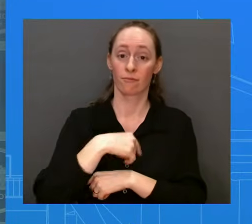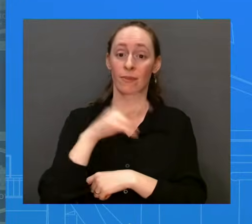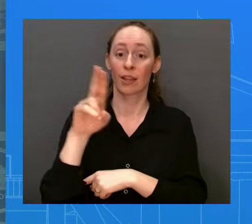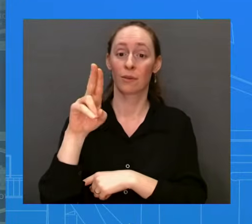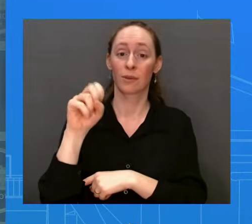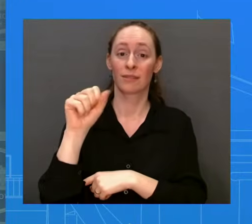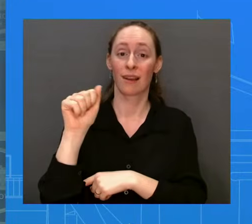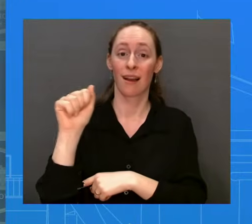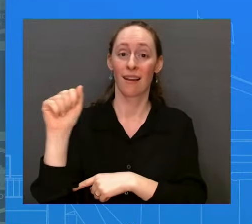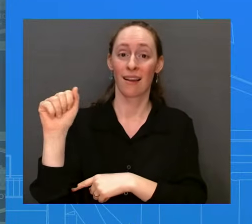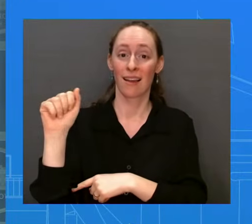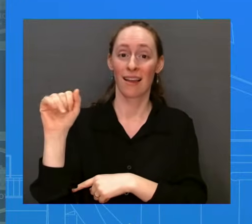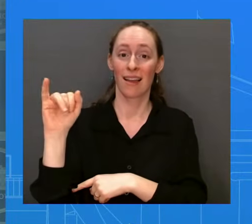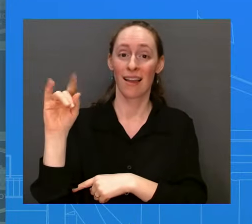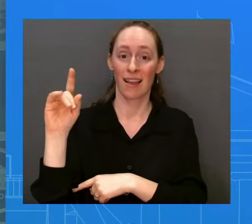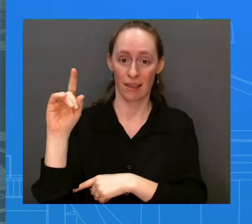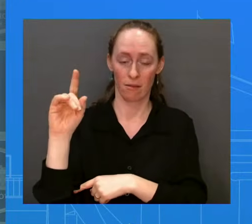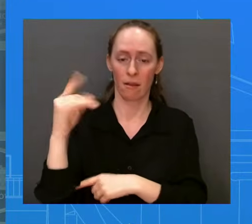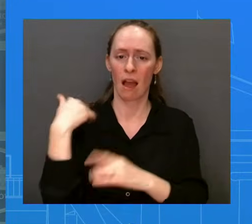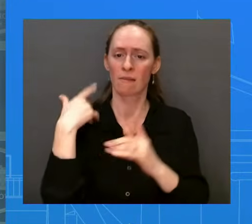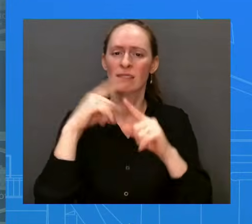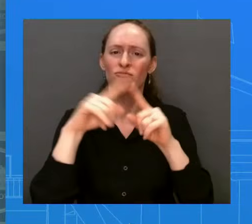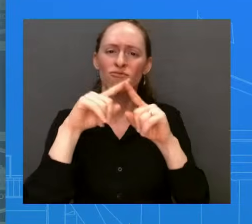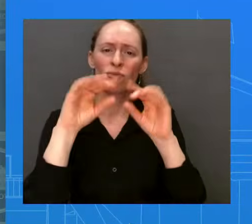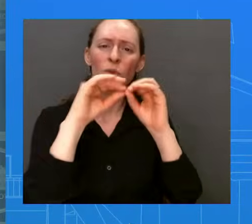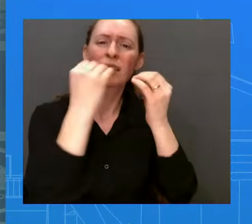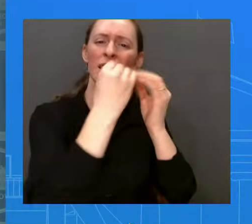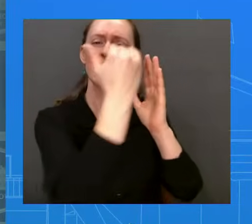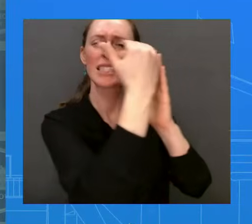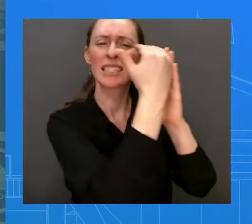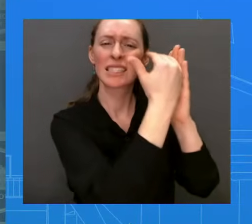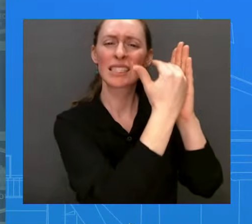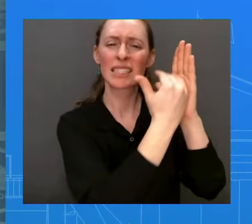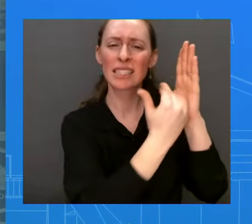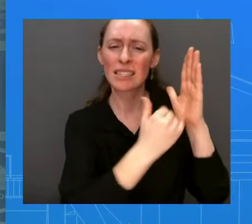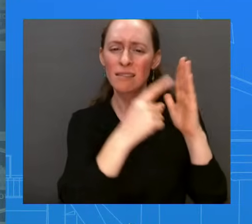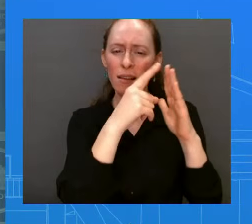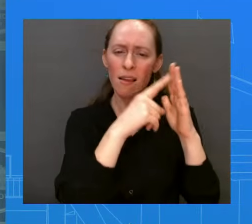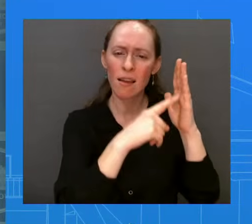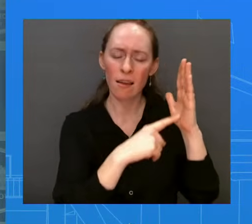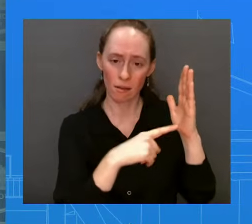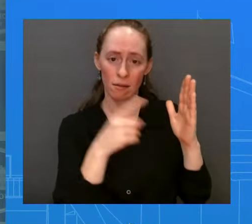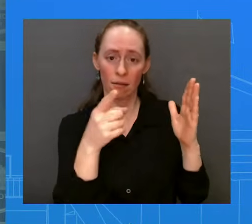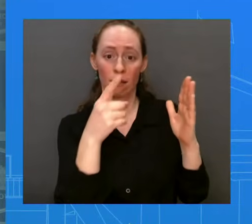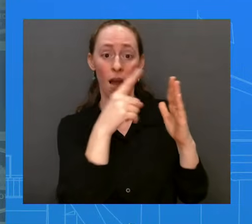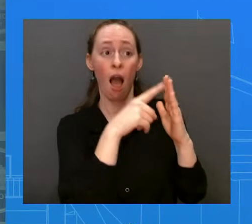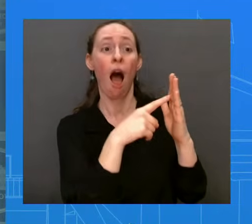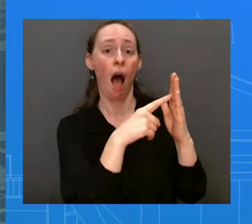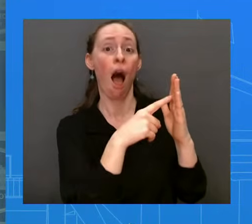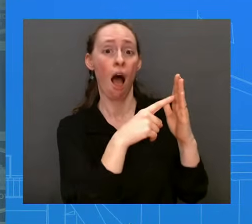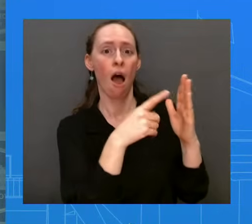responding to this crisis should individuals want to contribute. You can find that at CIDI.org.